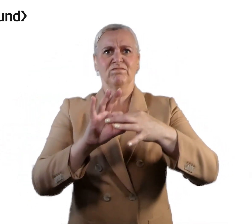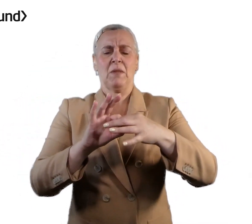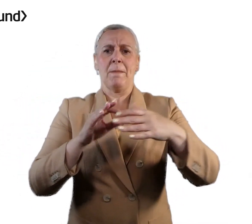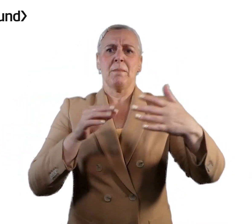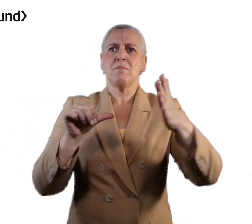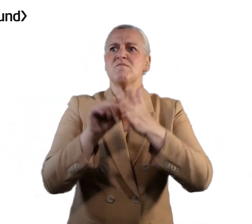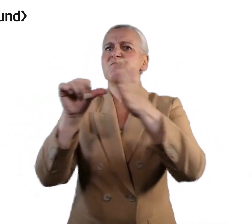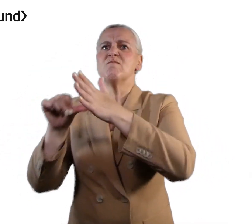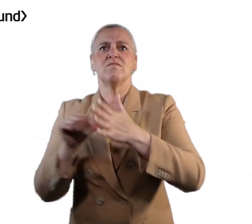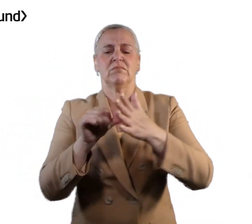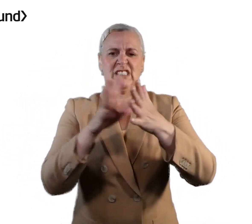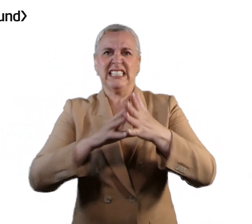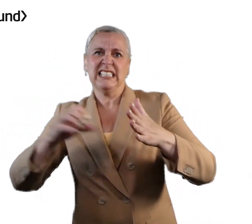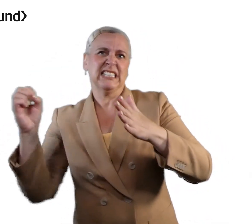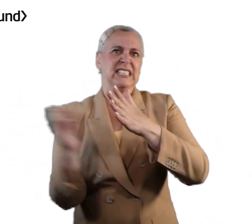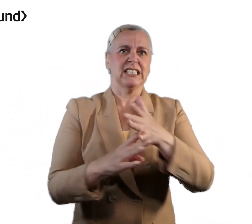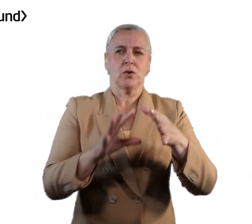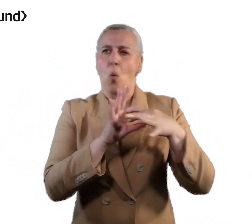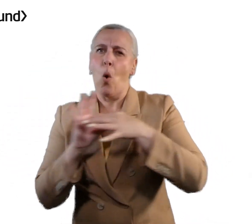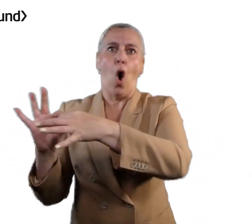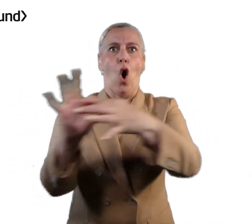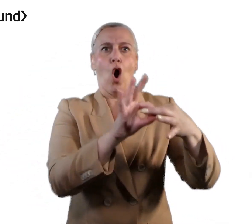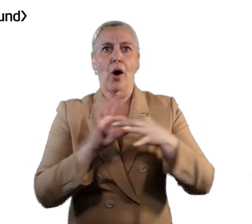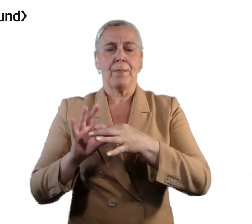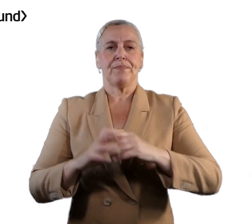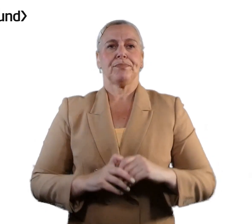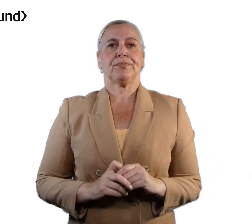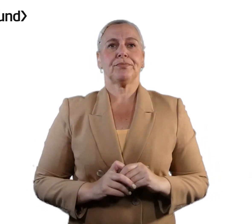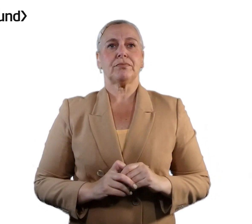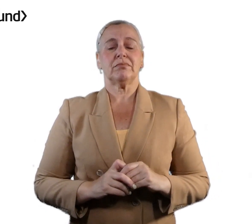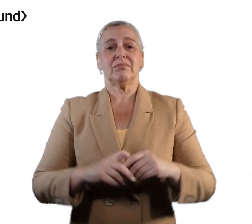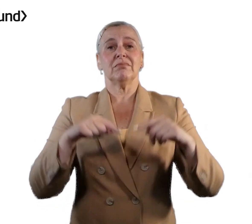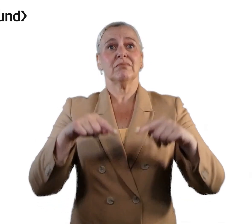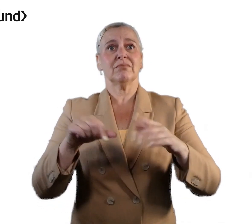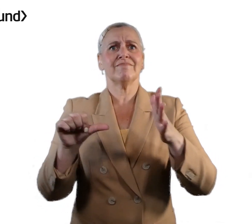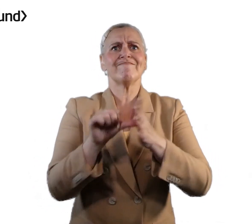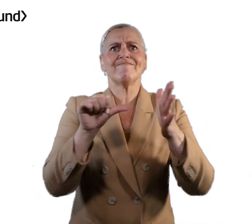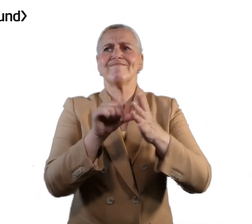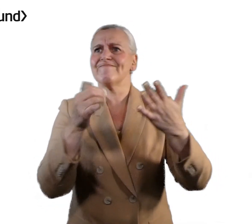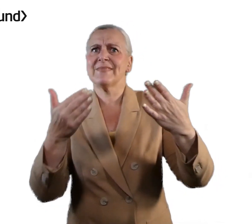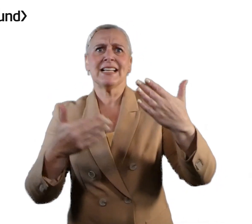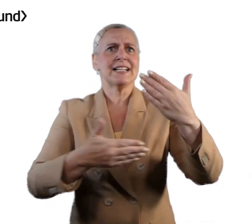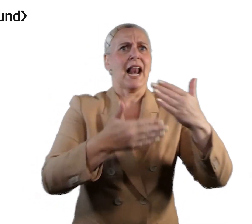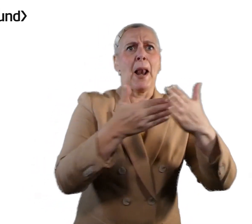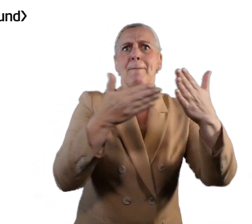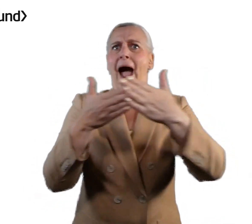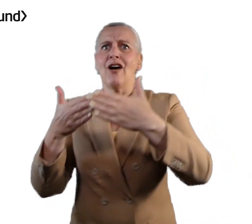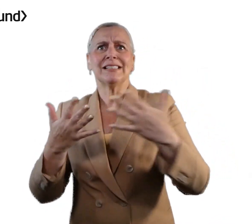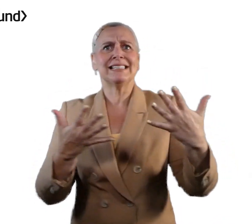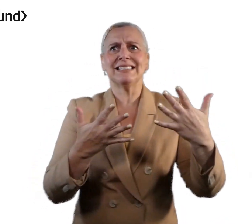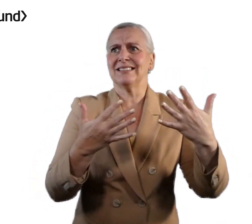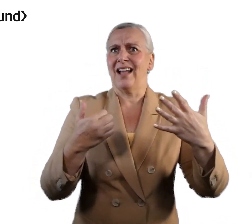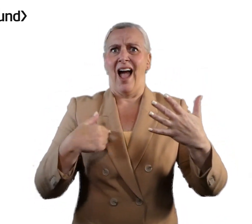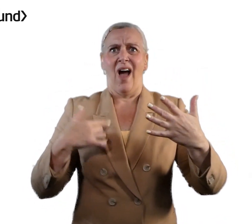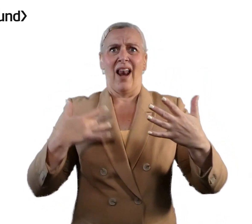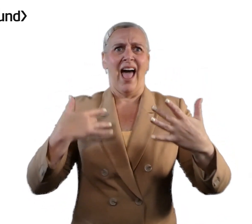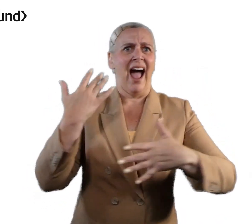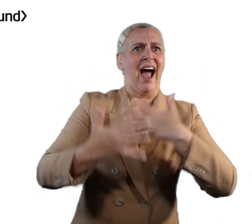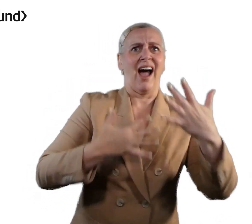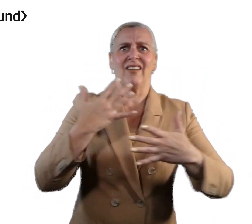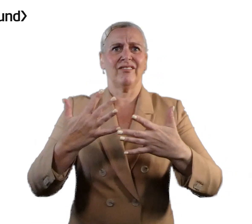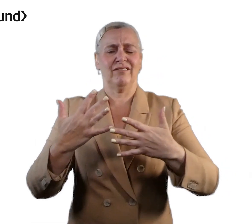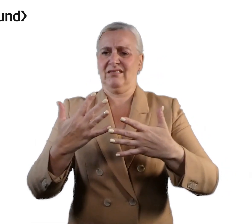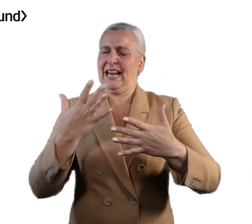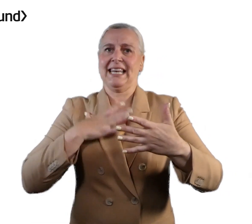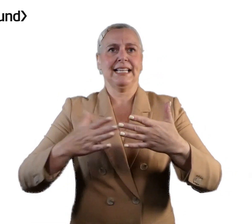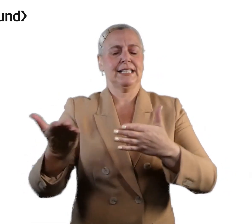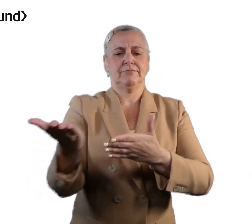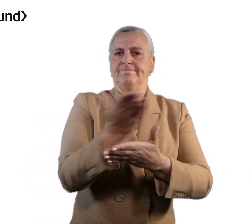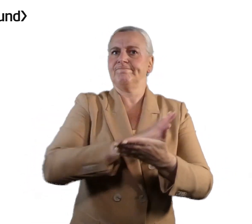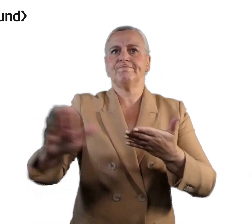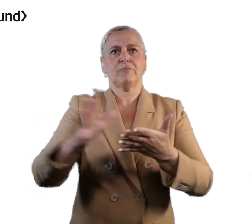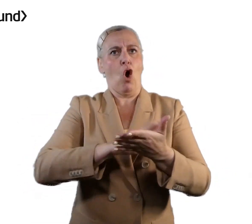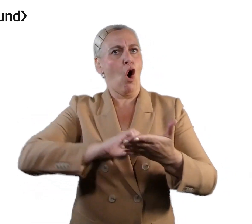that tackle societal barriers, which limit our lives and life chances.